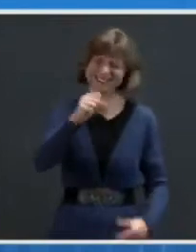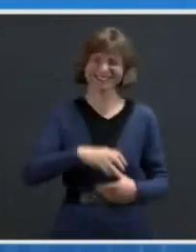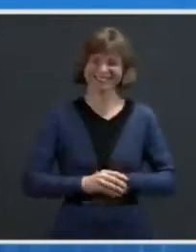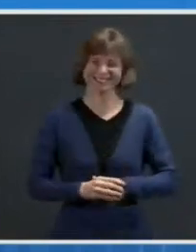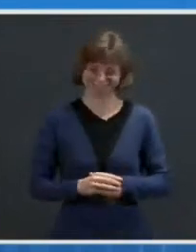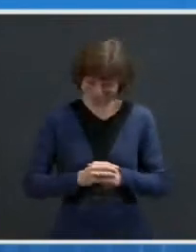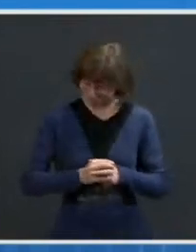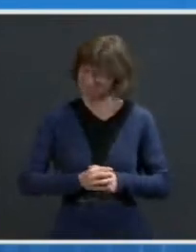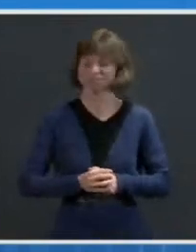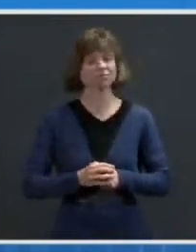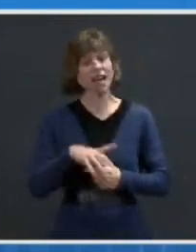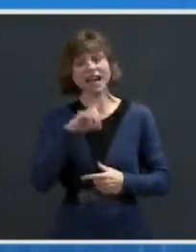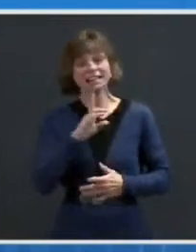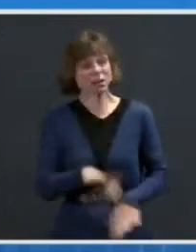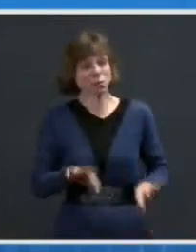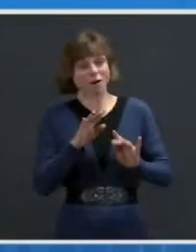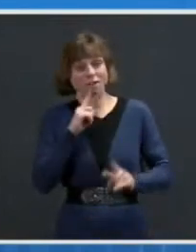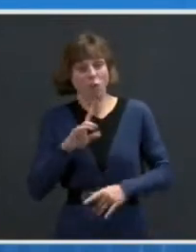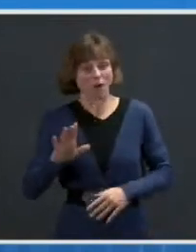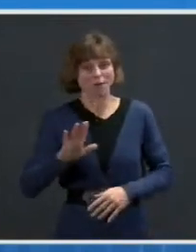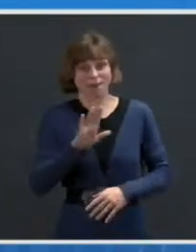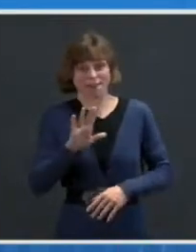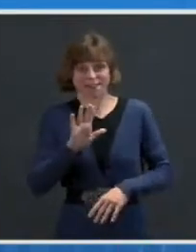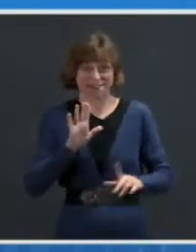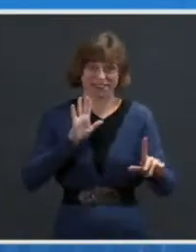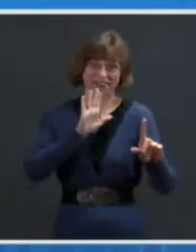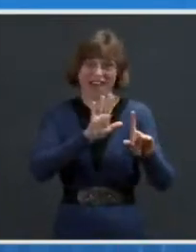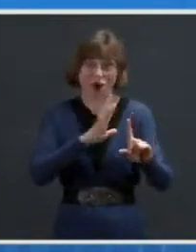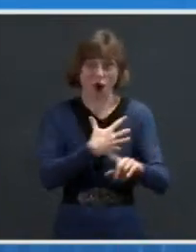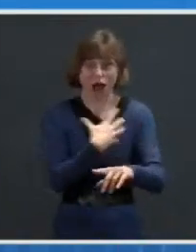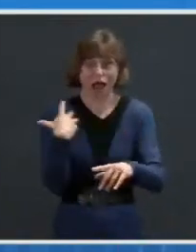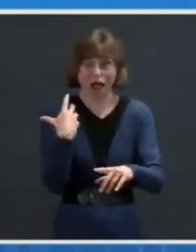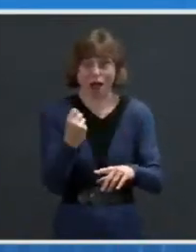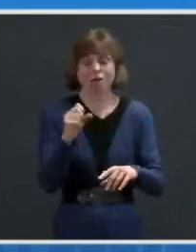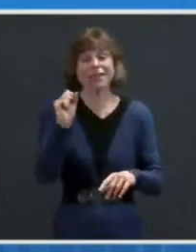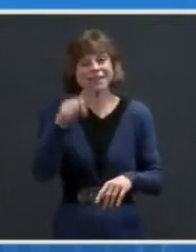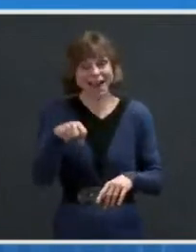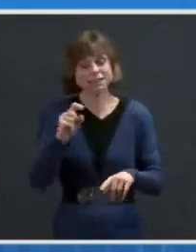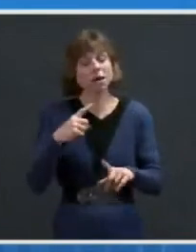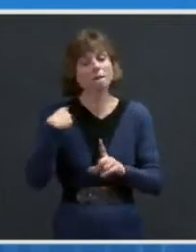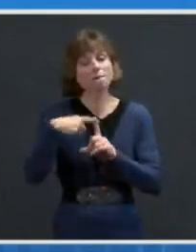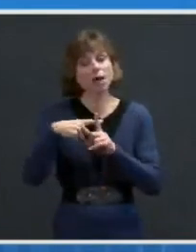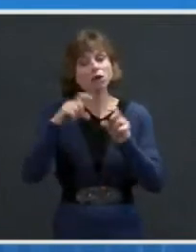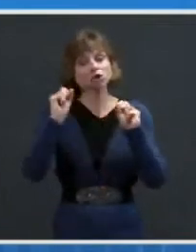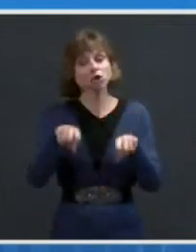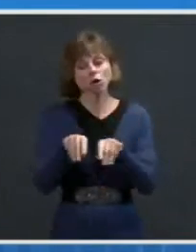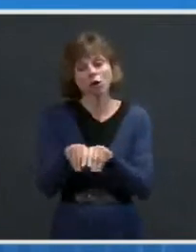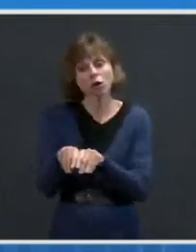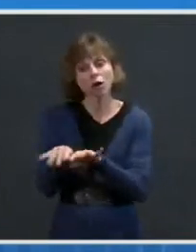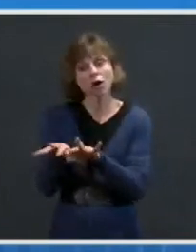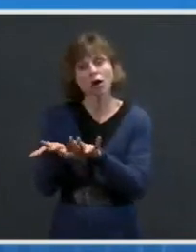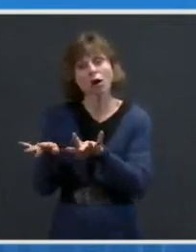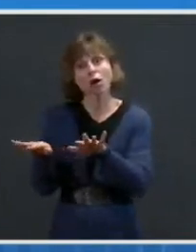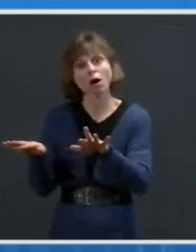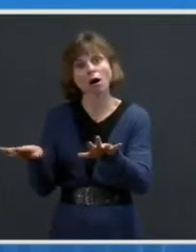VACCINATED? THE ANSWER IS ABSOLUTELY, YES.